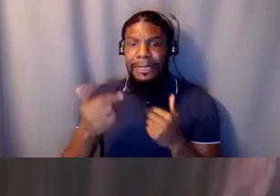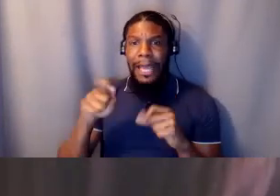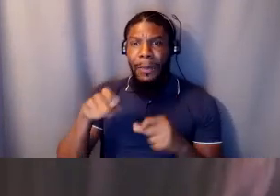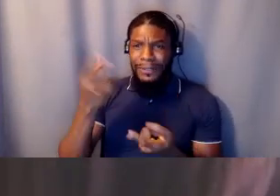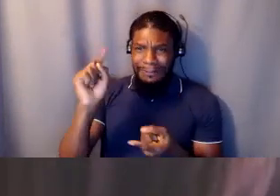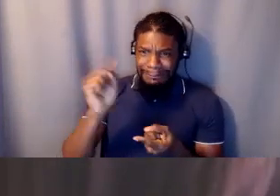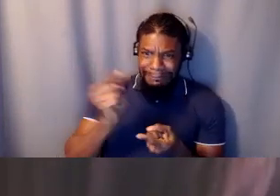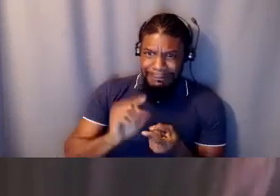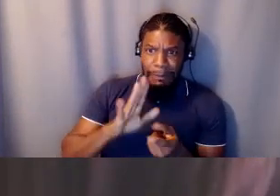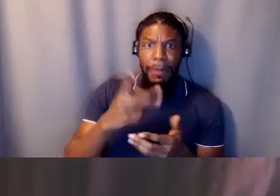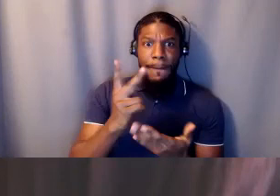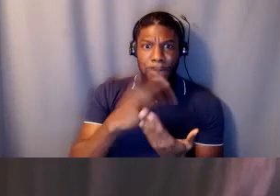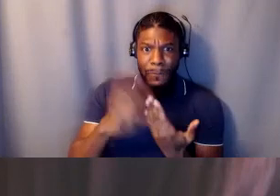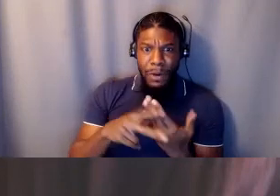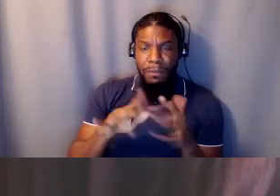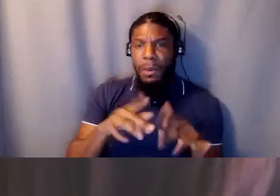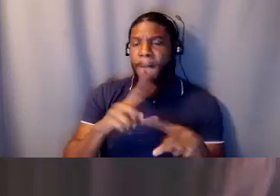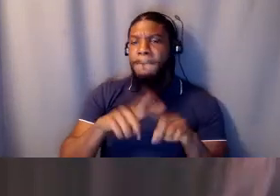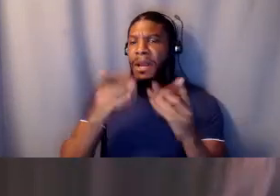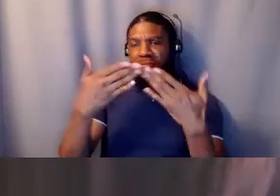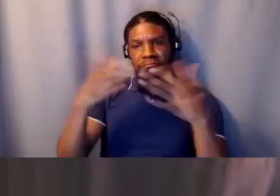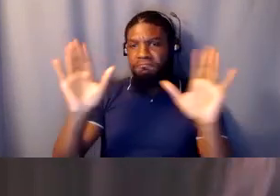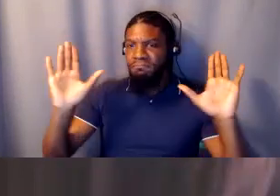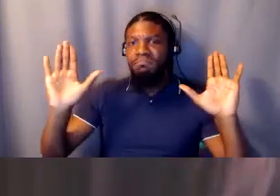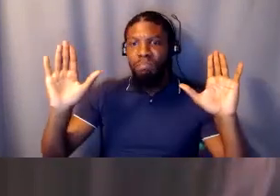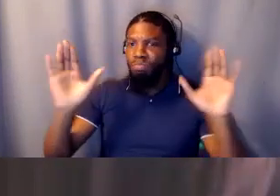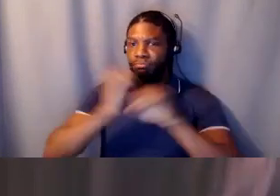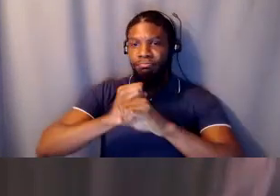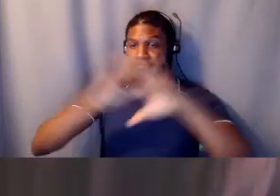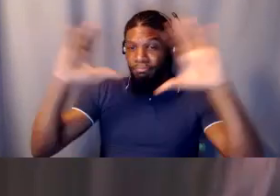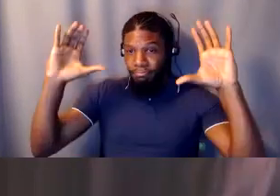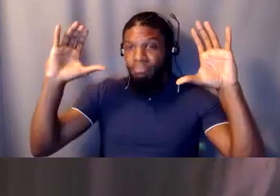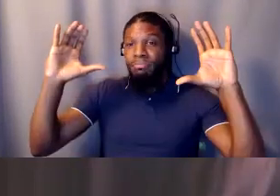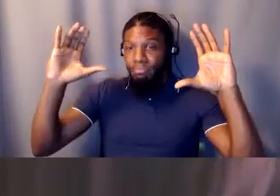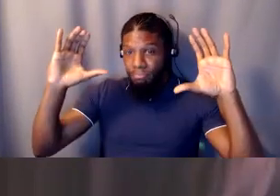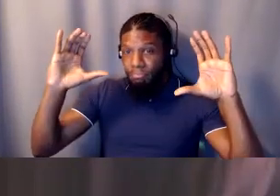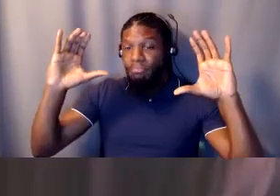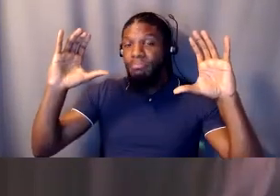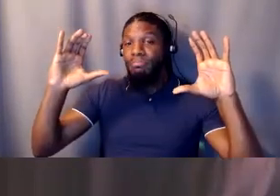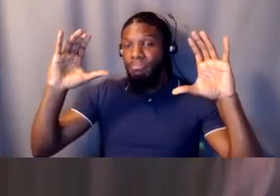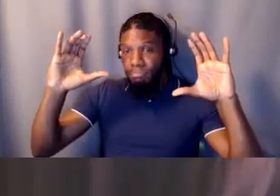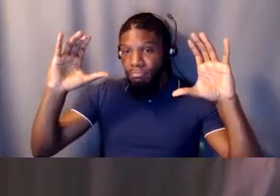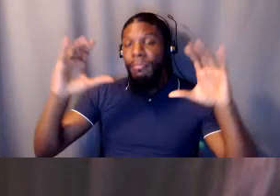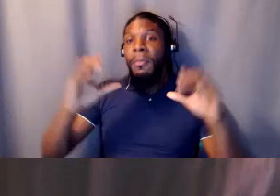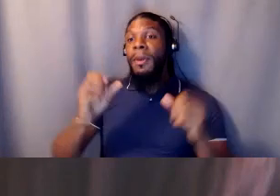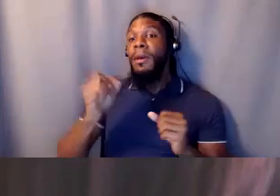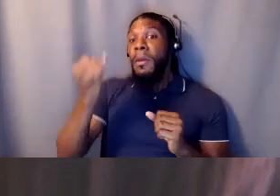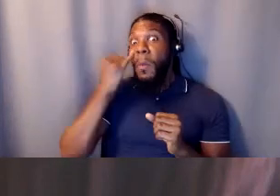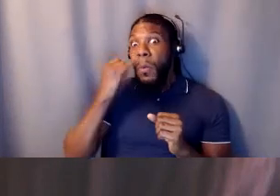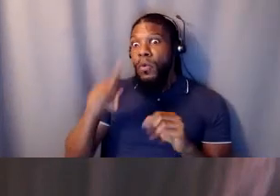But I want us to think big picture and consider that offering multiple forms of tutoring can be beneficial.